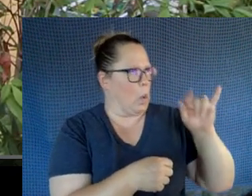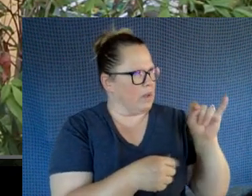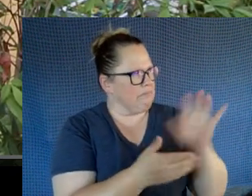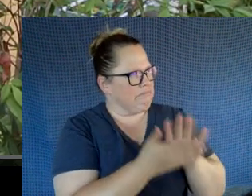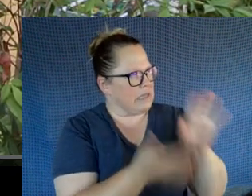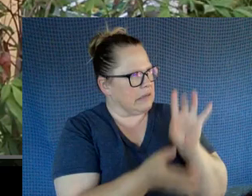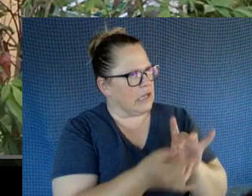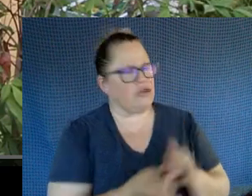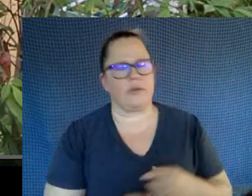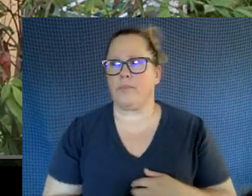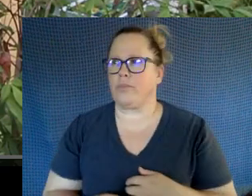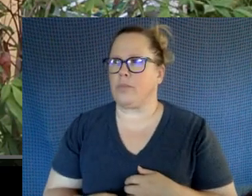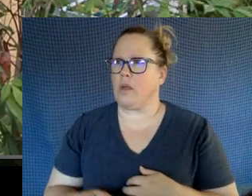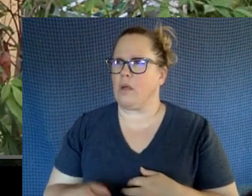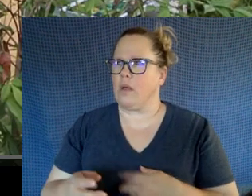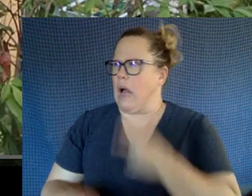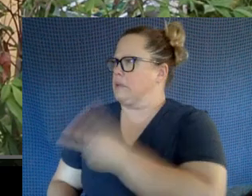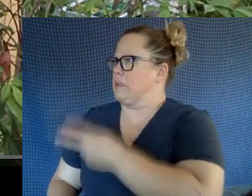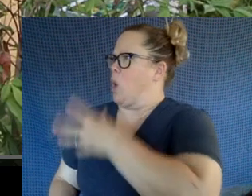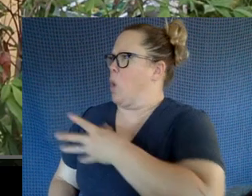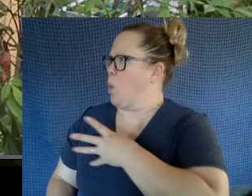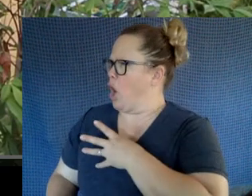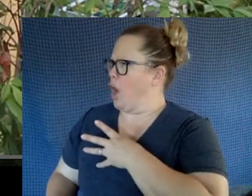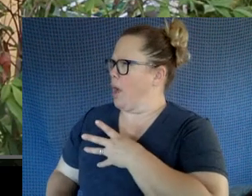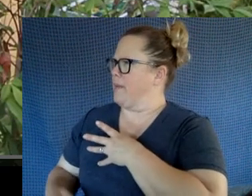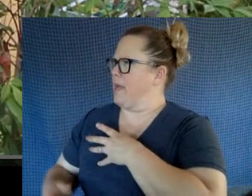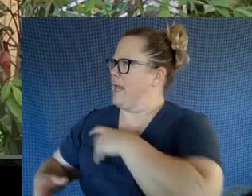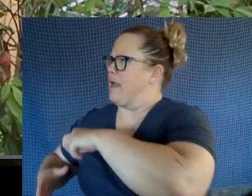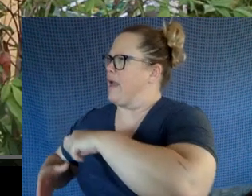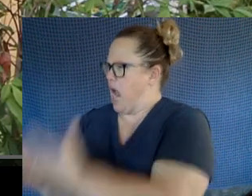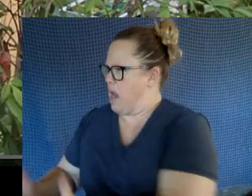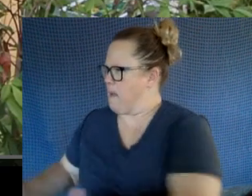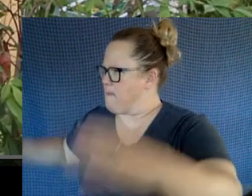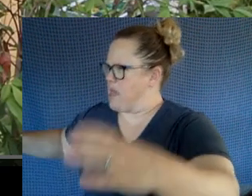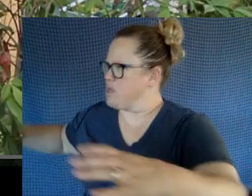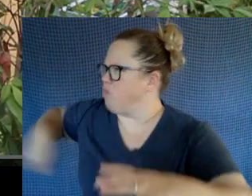woman by a washtub stirring staring up at me. I wonder what she's thinking